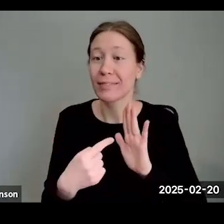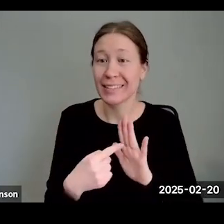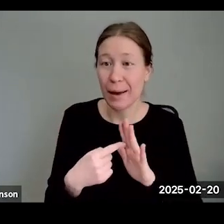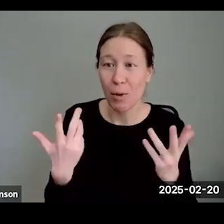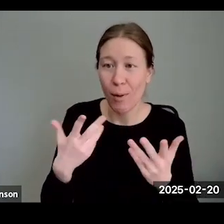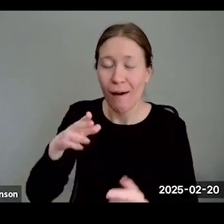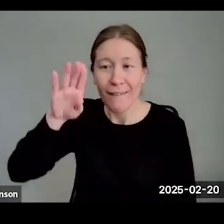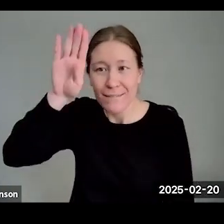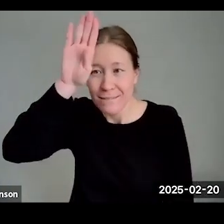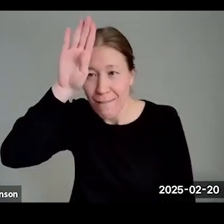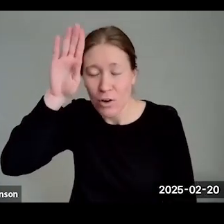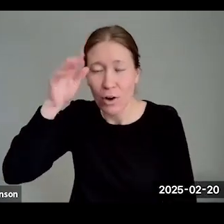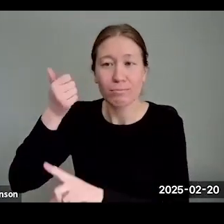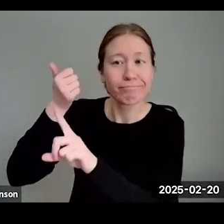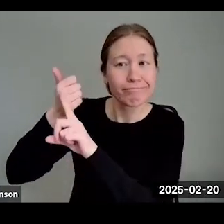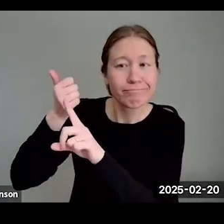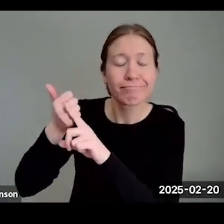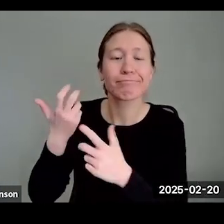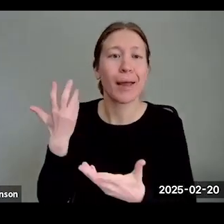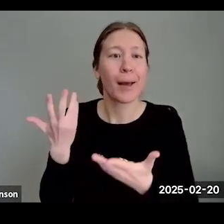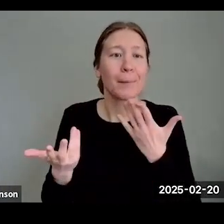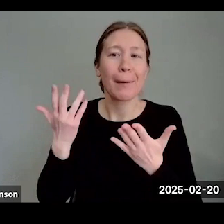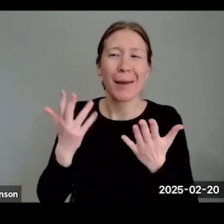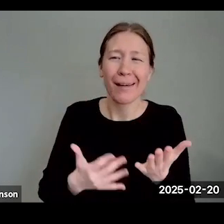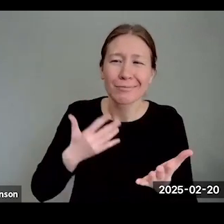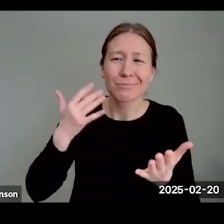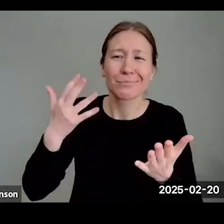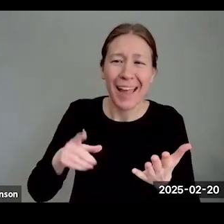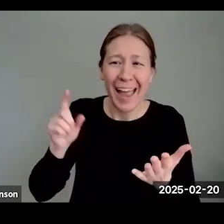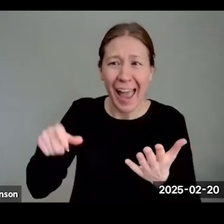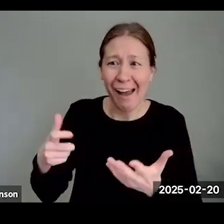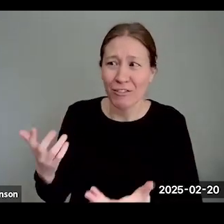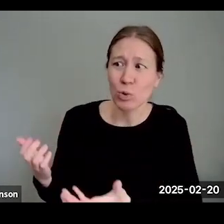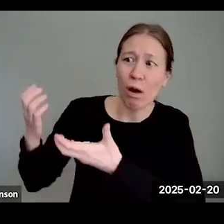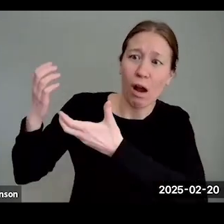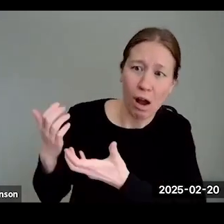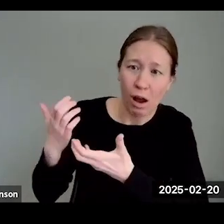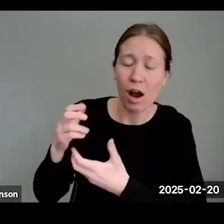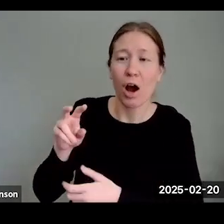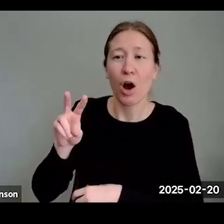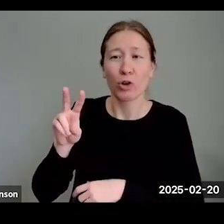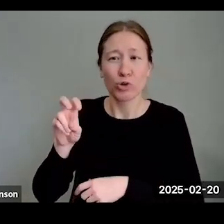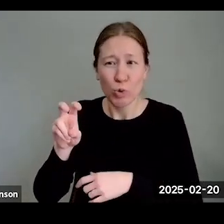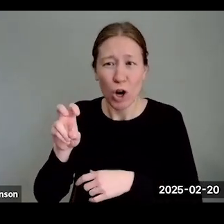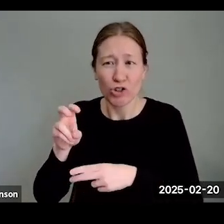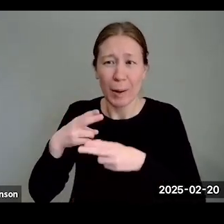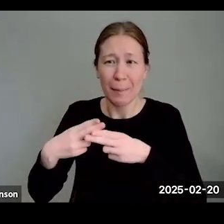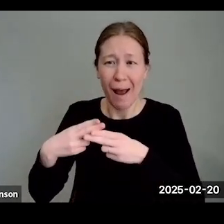who maybe on occasion, needs to carry a 200 plus pound person out of a burning building.